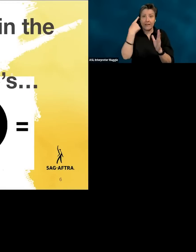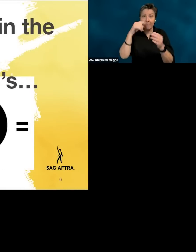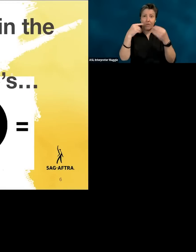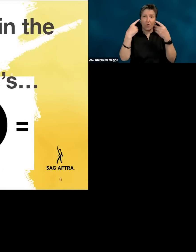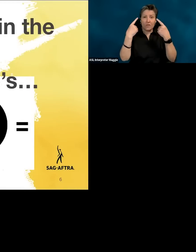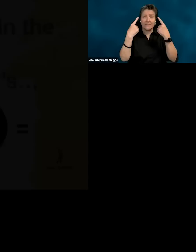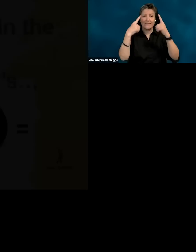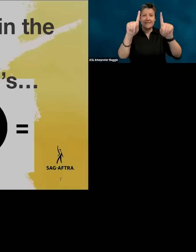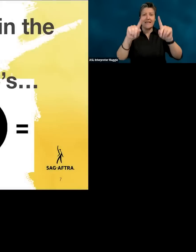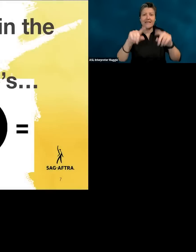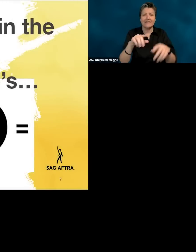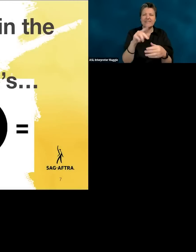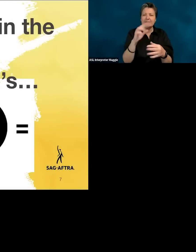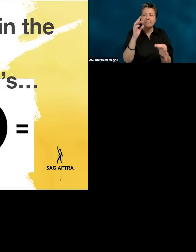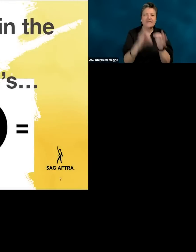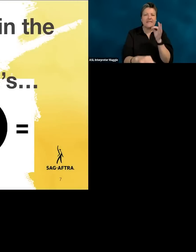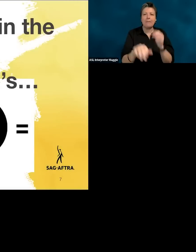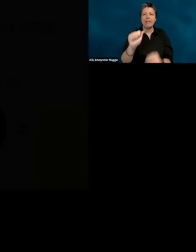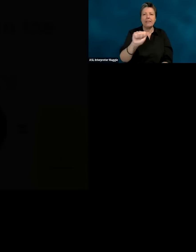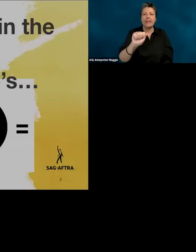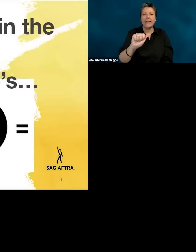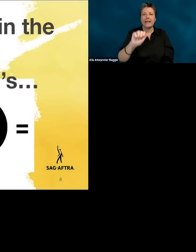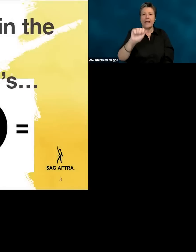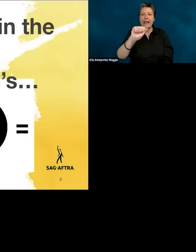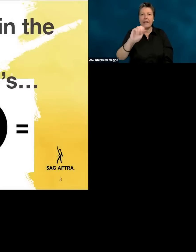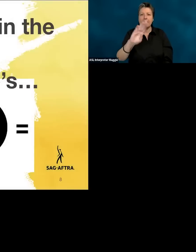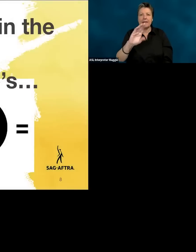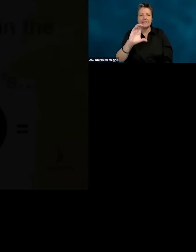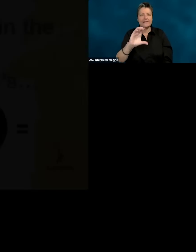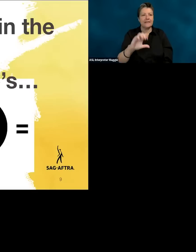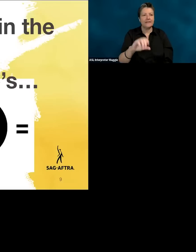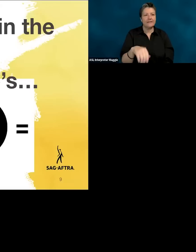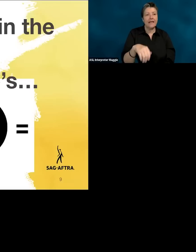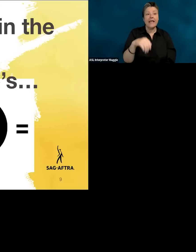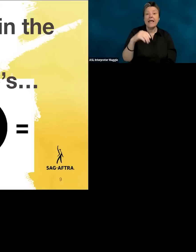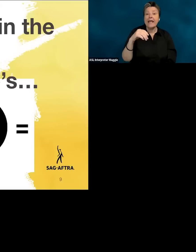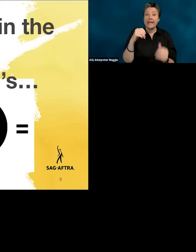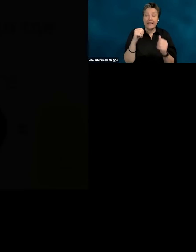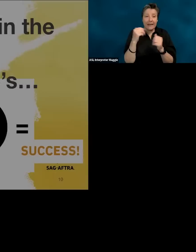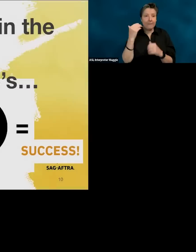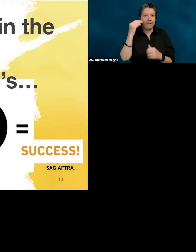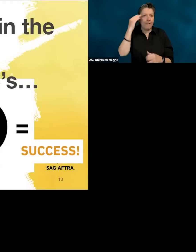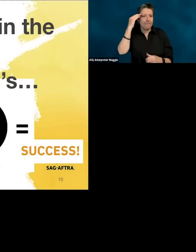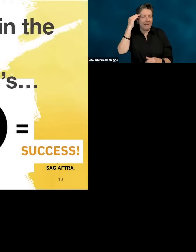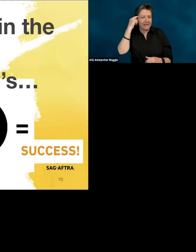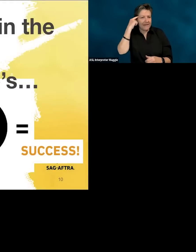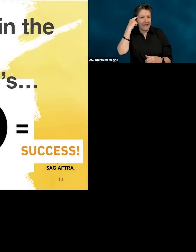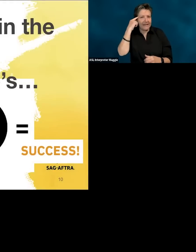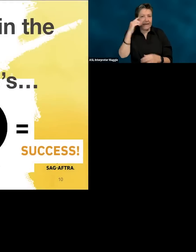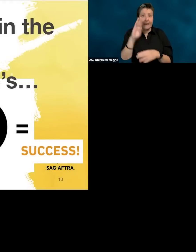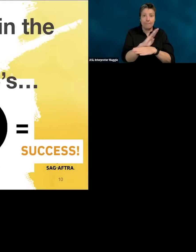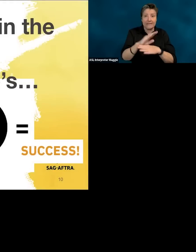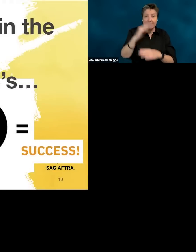which are A-game mentality, business know-how, and craft equal success.